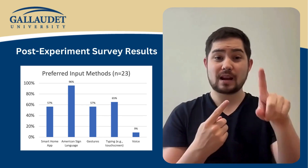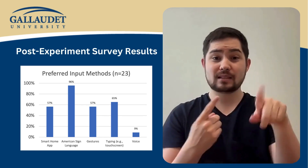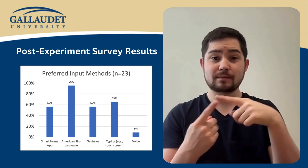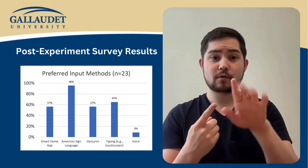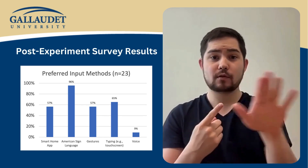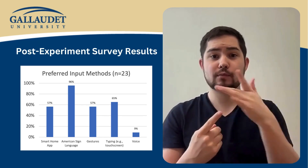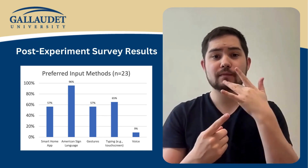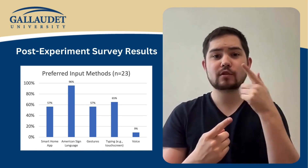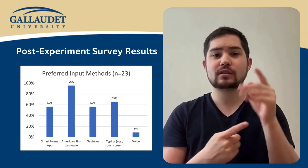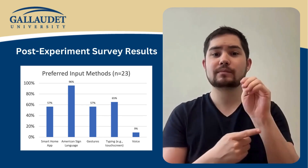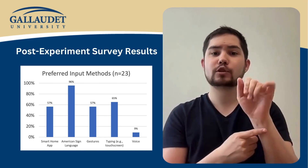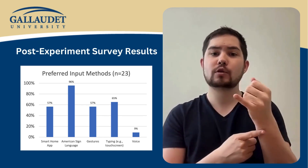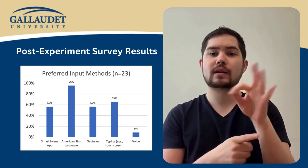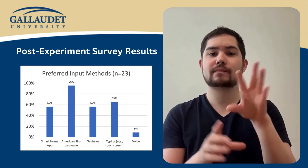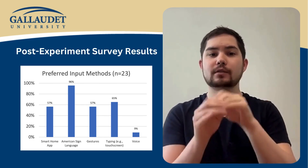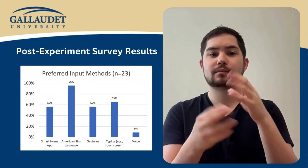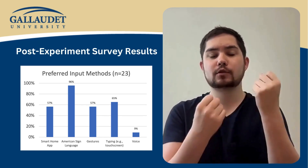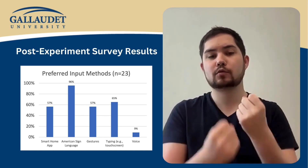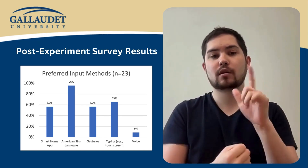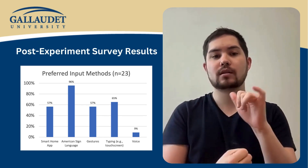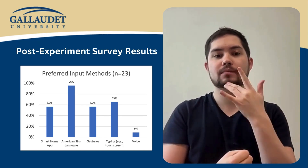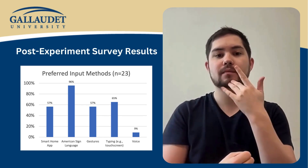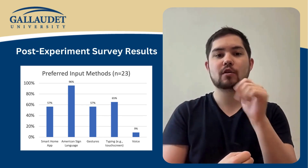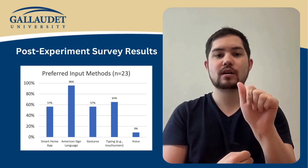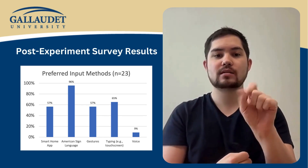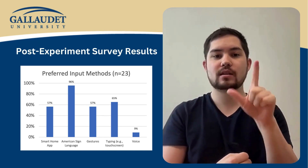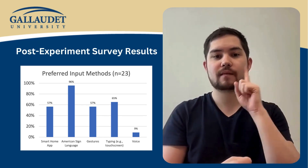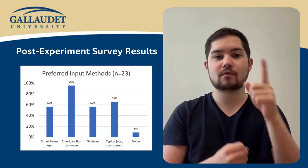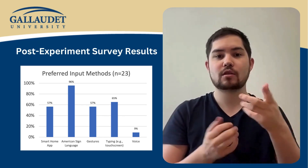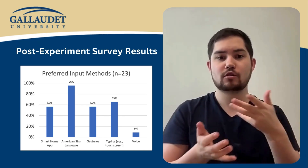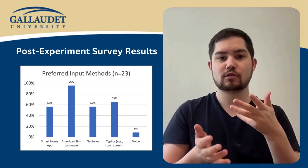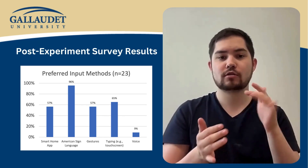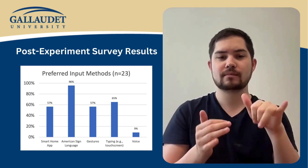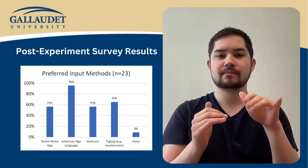the majority of the participants strongly preferred ASL for interaction, consistent